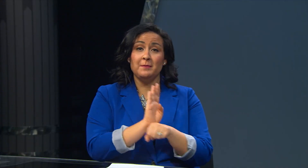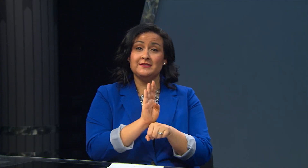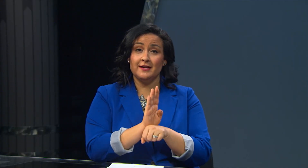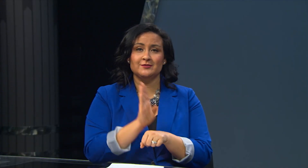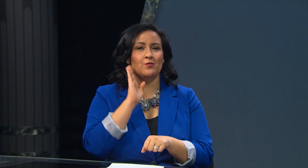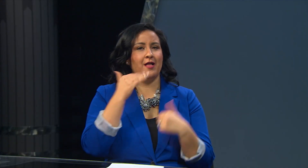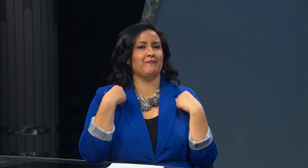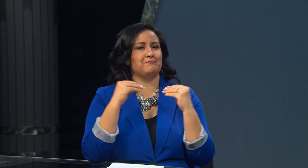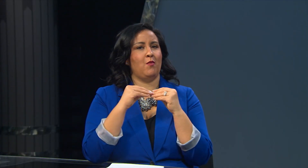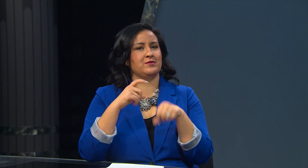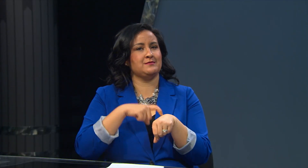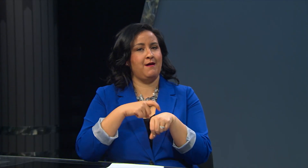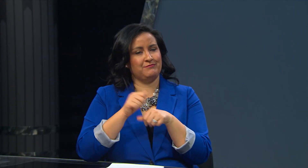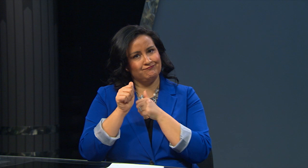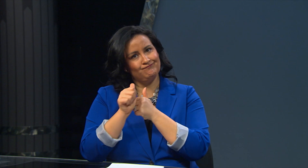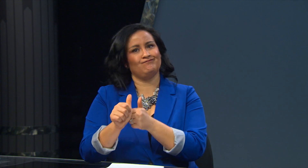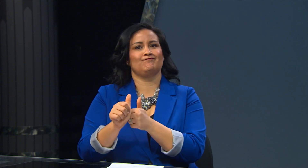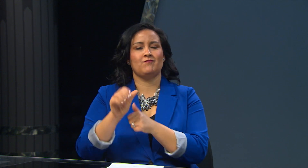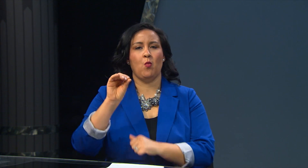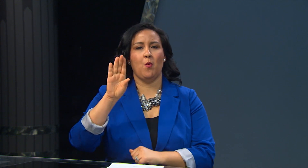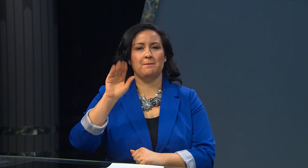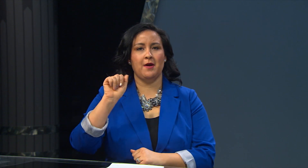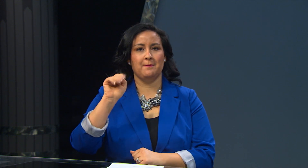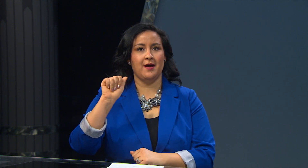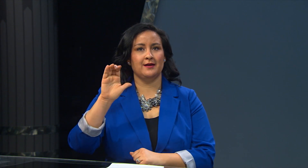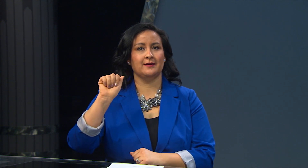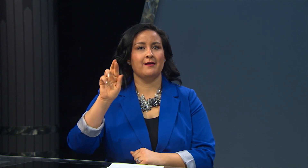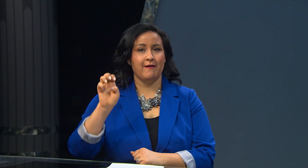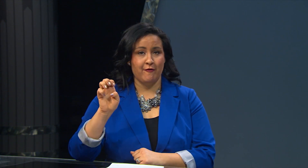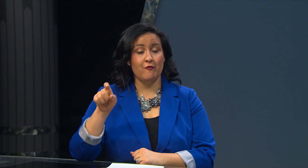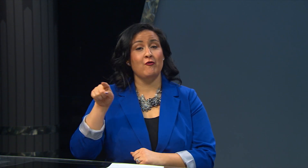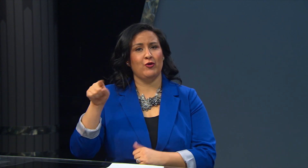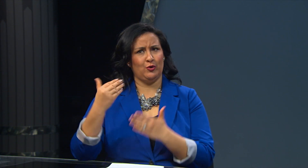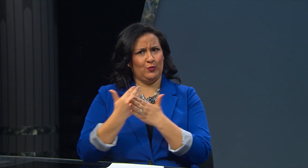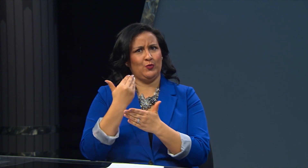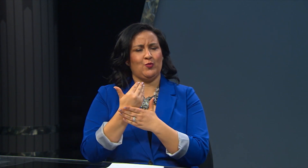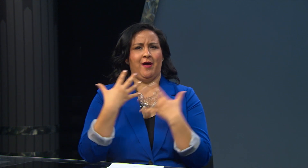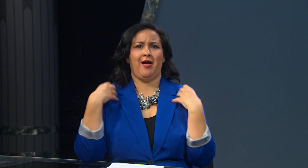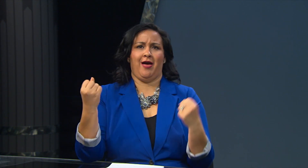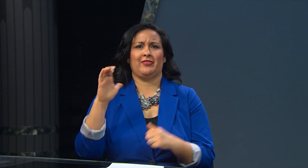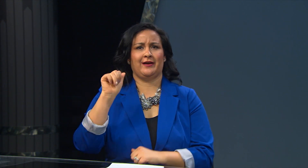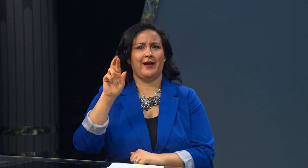SMALL BUSINESSES WILL HAVE MORE TIME TO COMPLY WITH THE AFFORDABLE HEALTHCARE ACT. THE HEALTHCARE